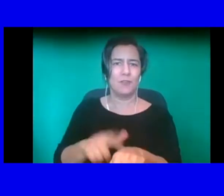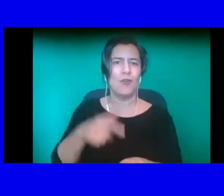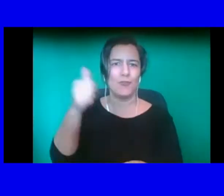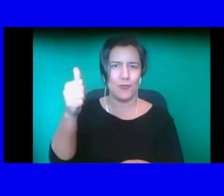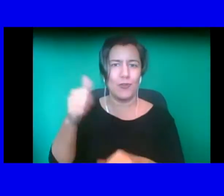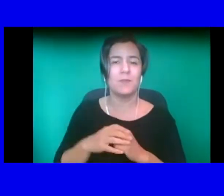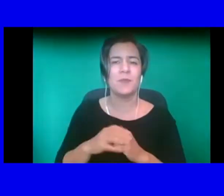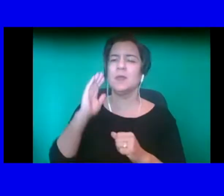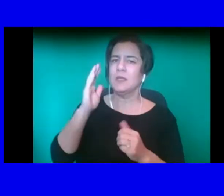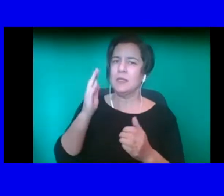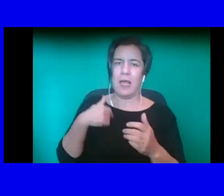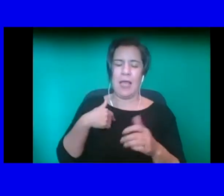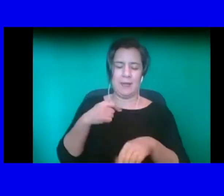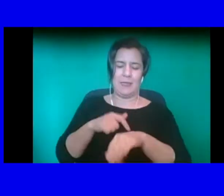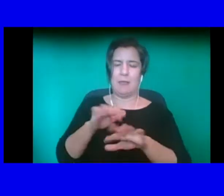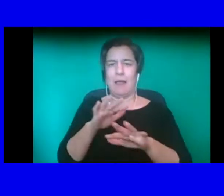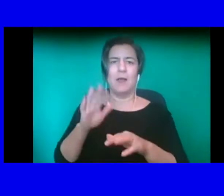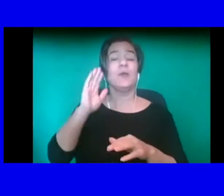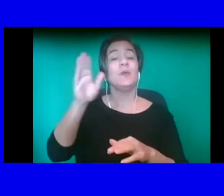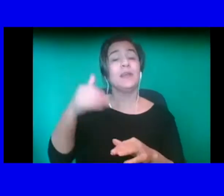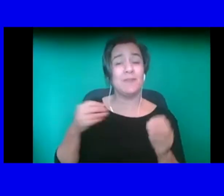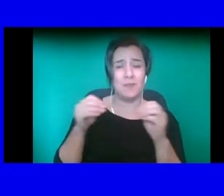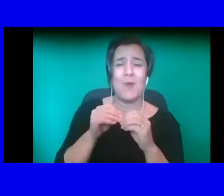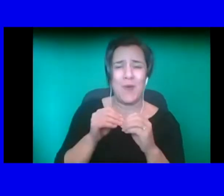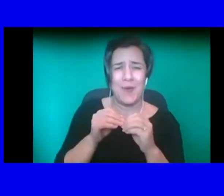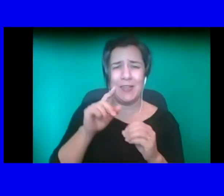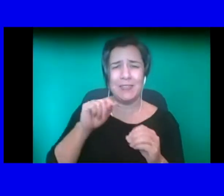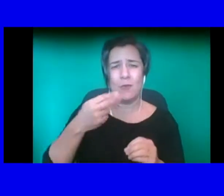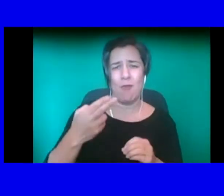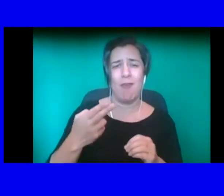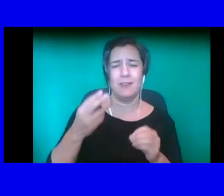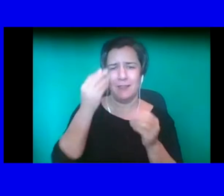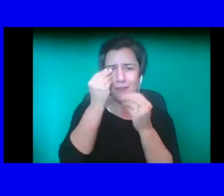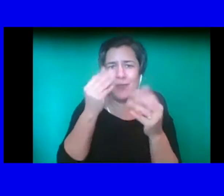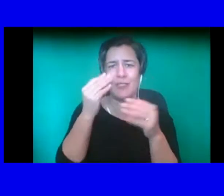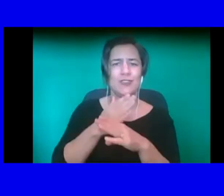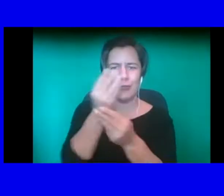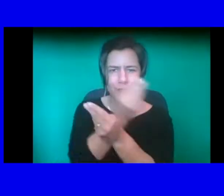to come that actually will be coming. So, hopefully, as we solidify and learn more about these details,